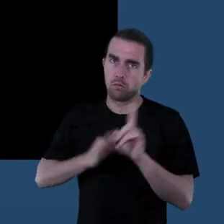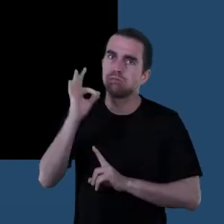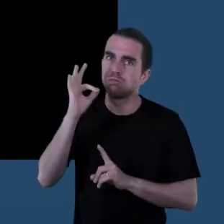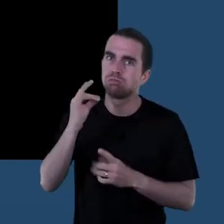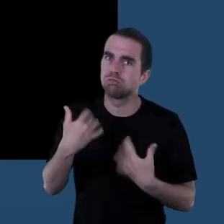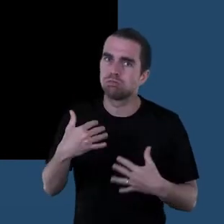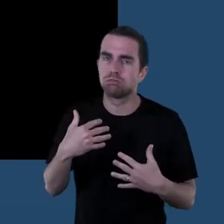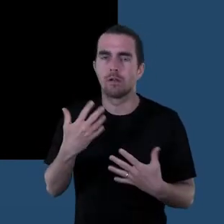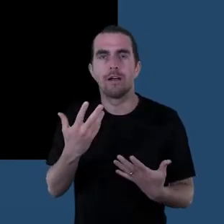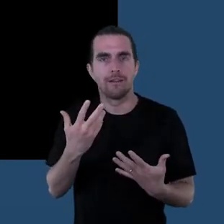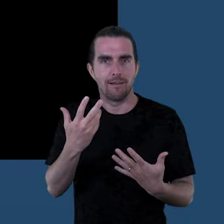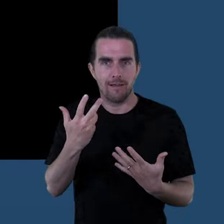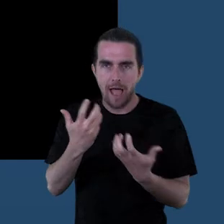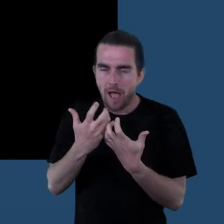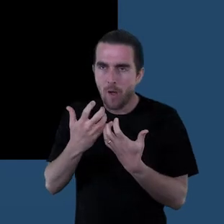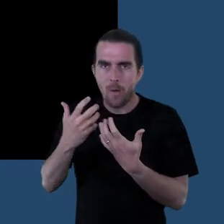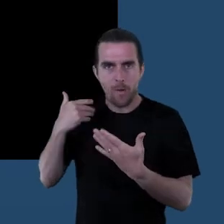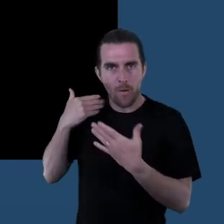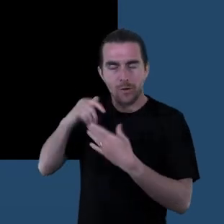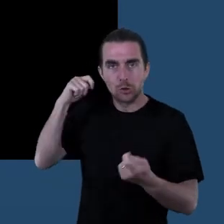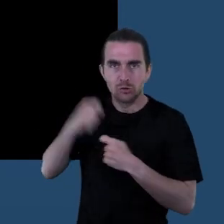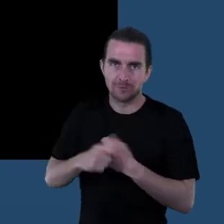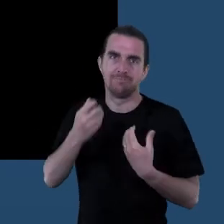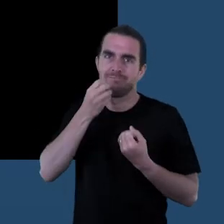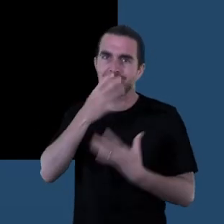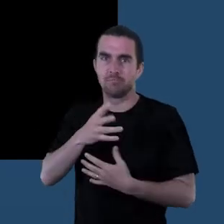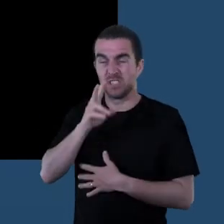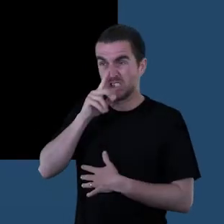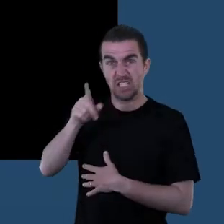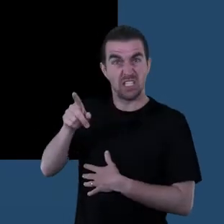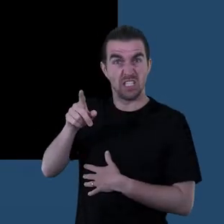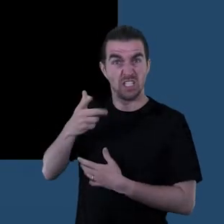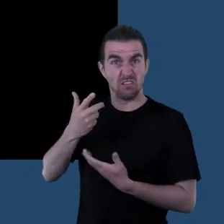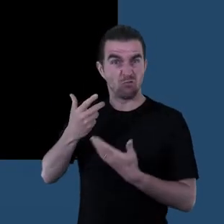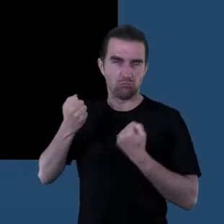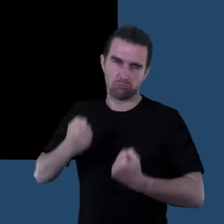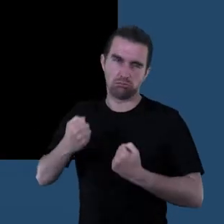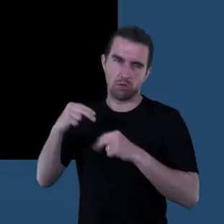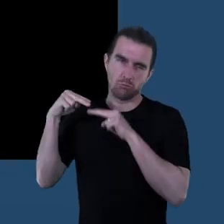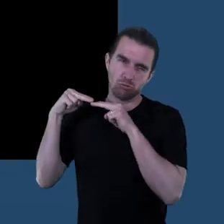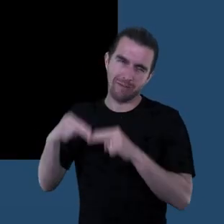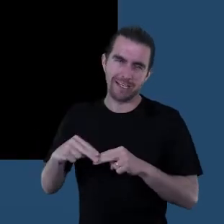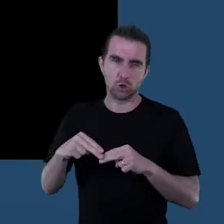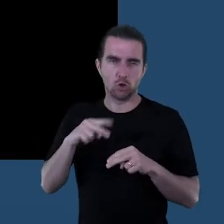And to think about how it's changed, you can see in this image, for example, on the screen, that's a very traditional view of the museum,